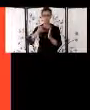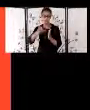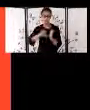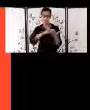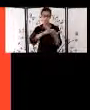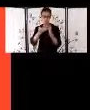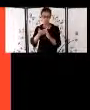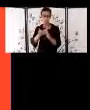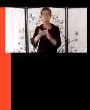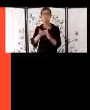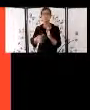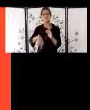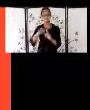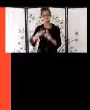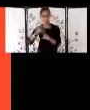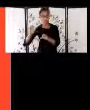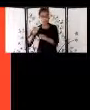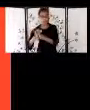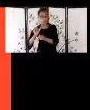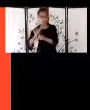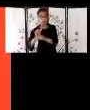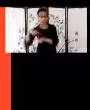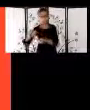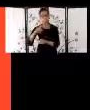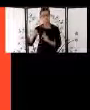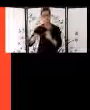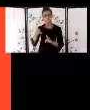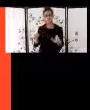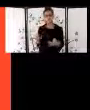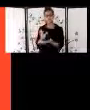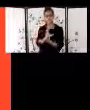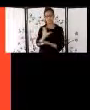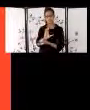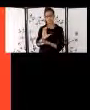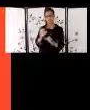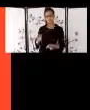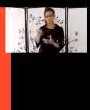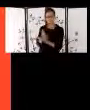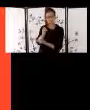Calgary. We acknowledge that there are many artists who are new or returning to the city